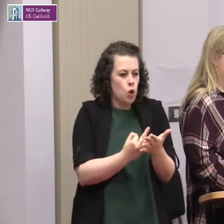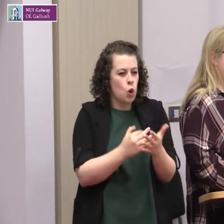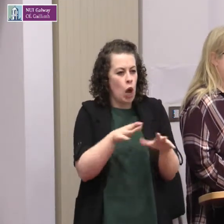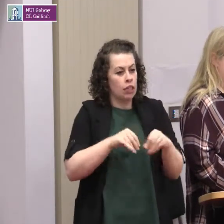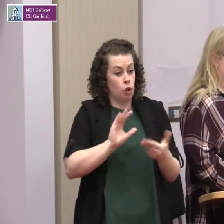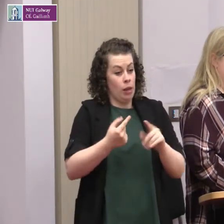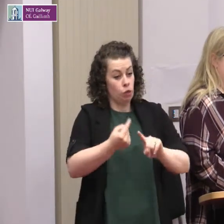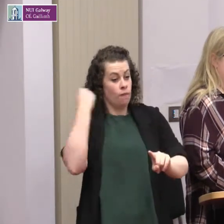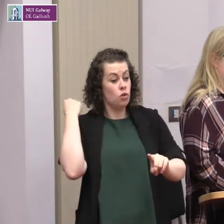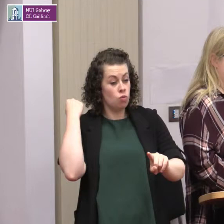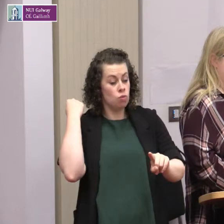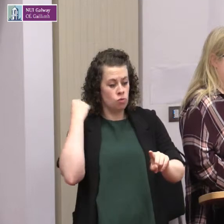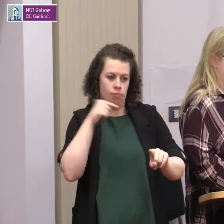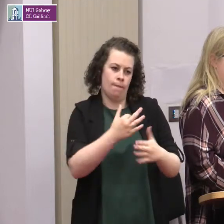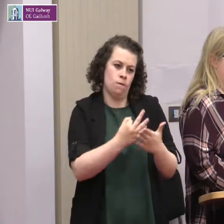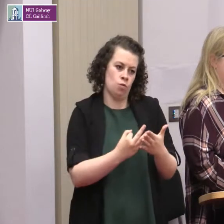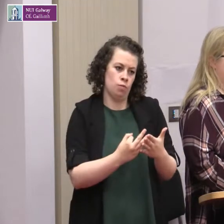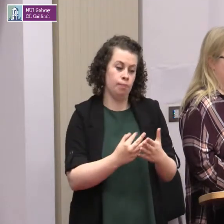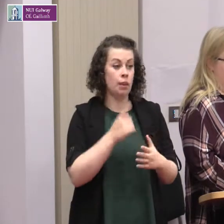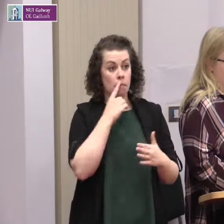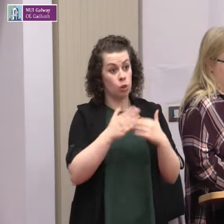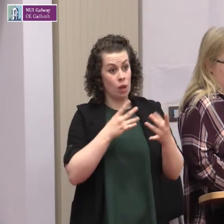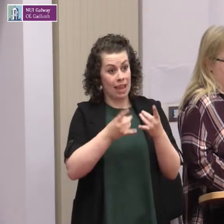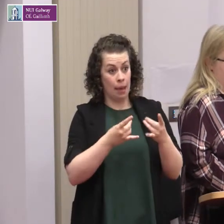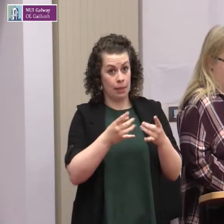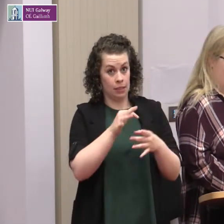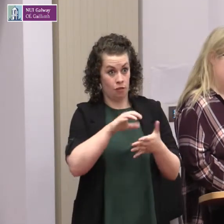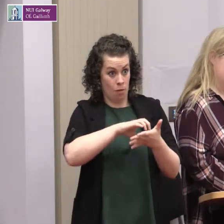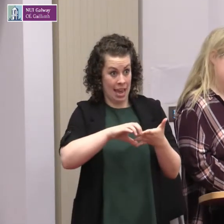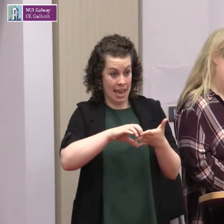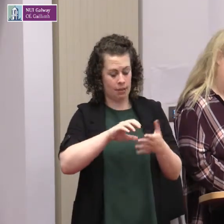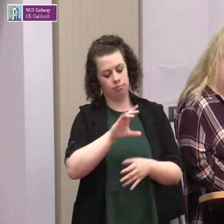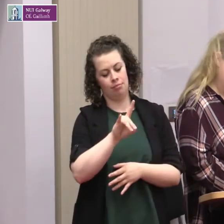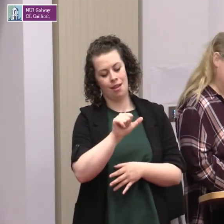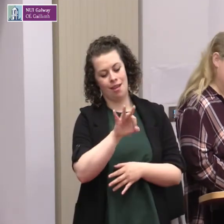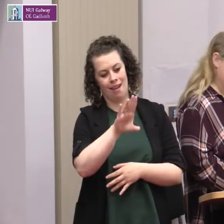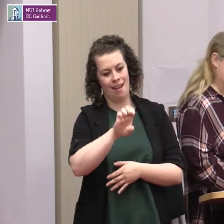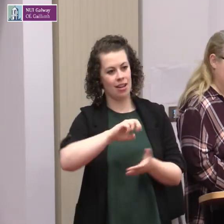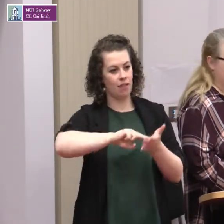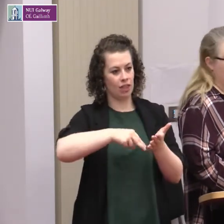The notion is now, and this is what gives me pause and all of us pause for thought in